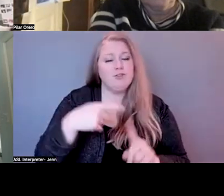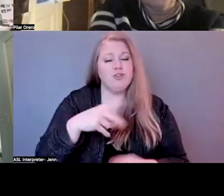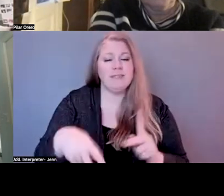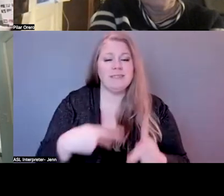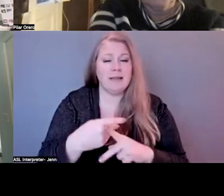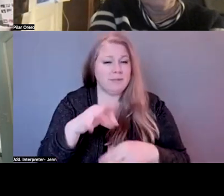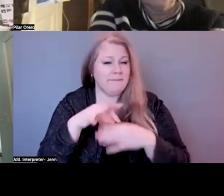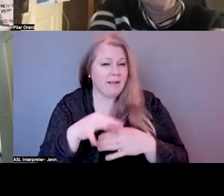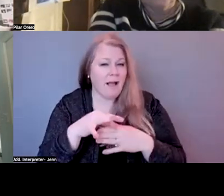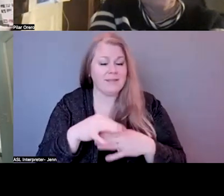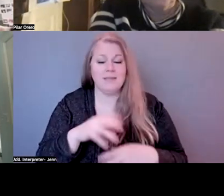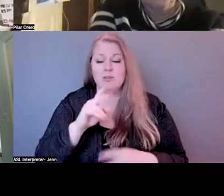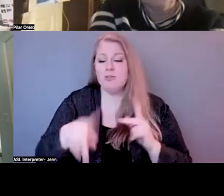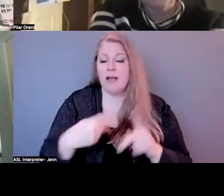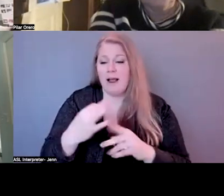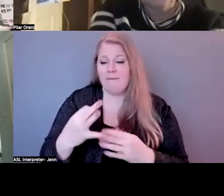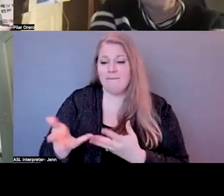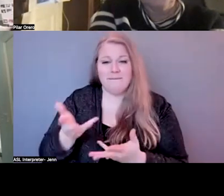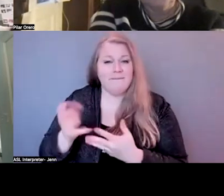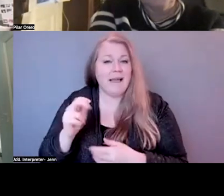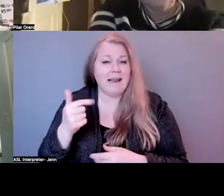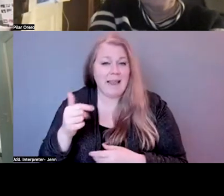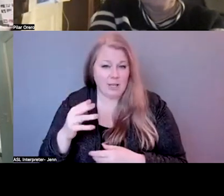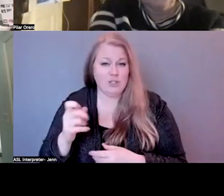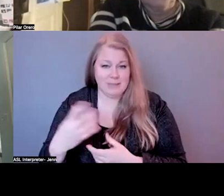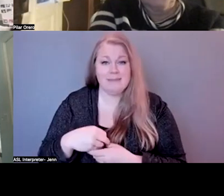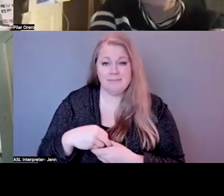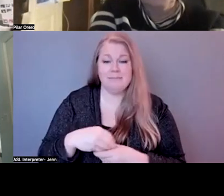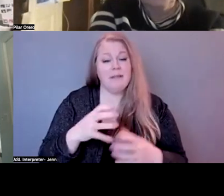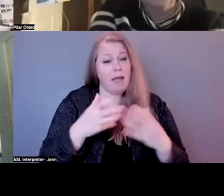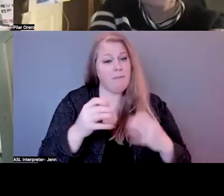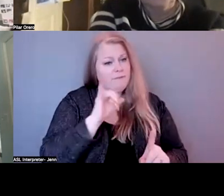or certain types of engagement in it that would be specific and how much of it is individual?